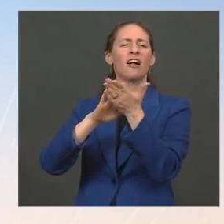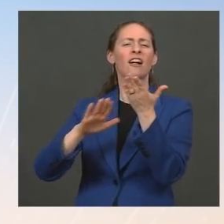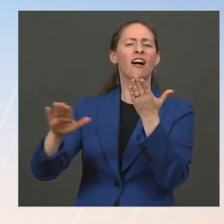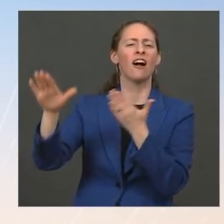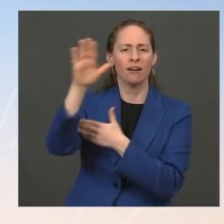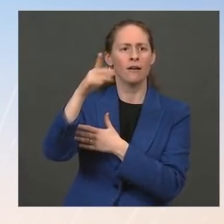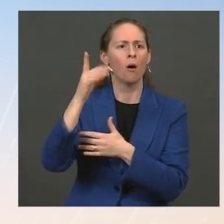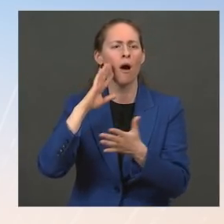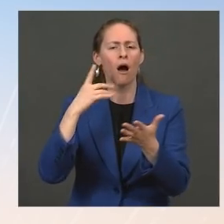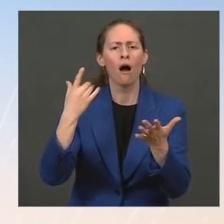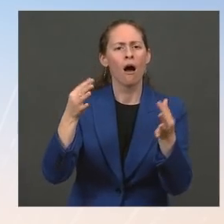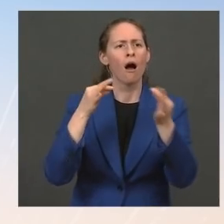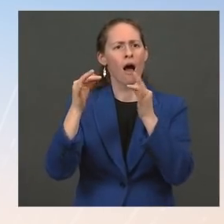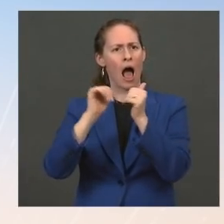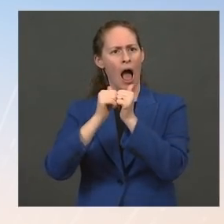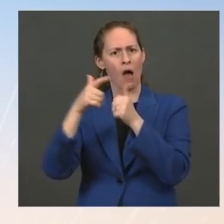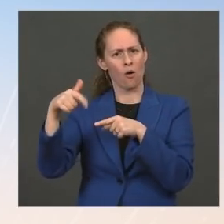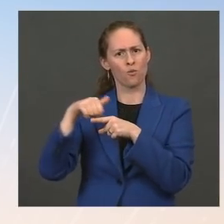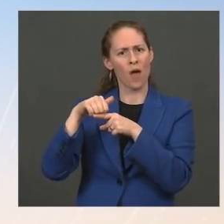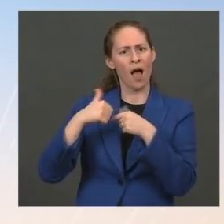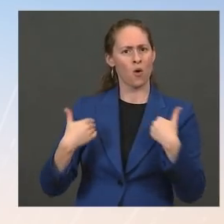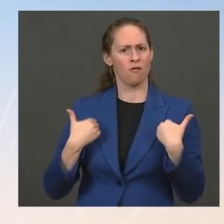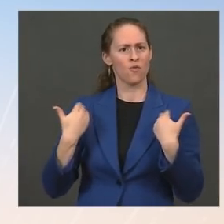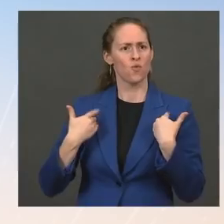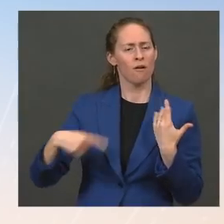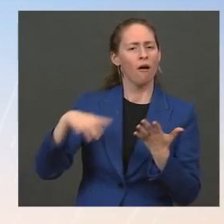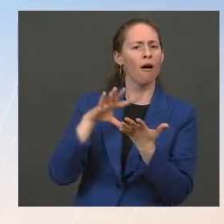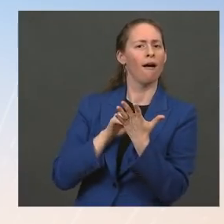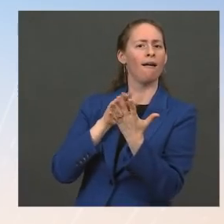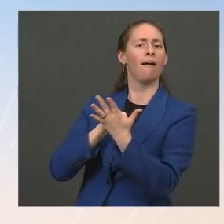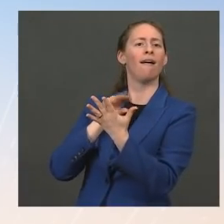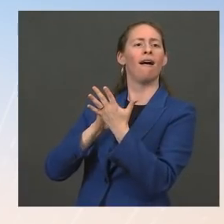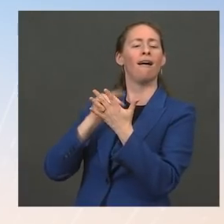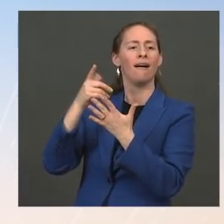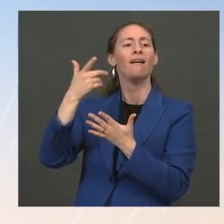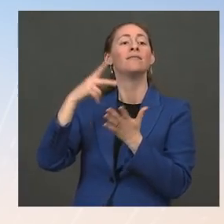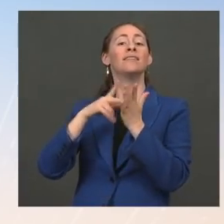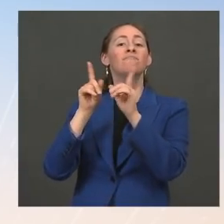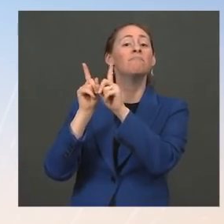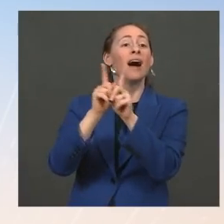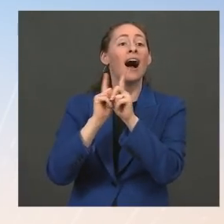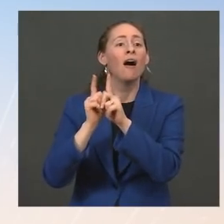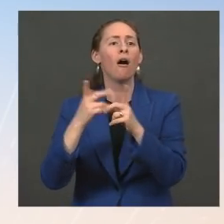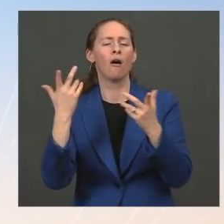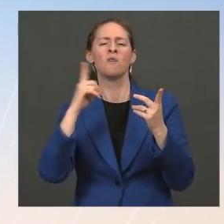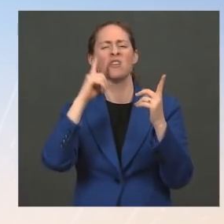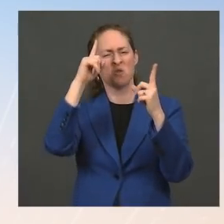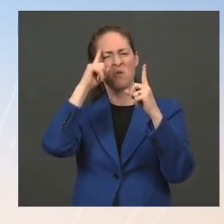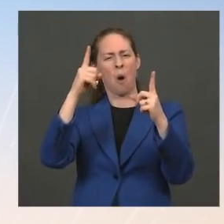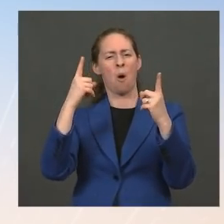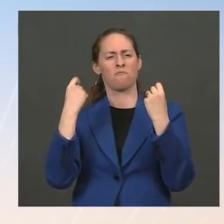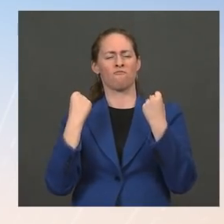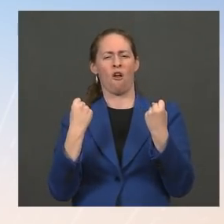and rebuild America's infrastructure. The majority of jobs supported by the President's Bipartisan Infrastructure Bill